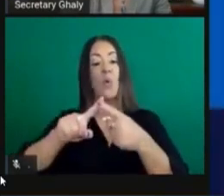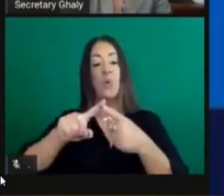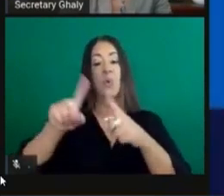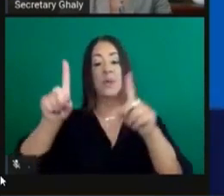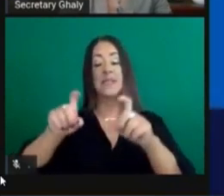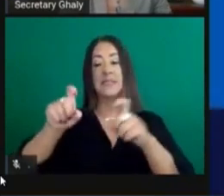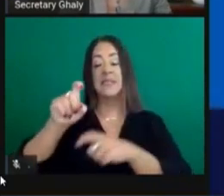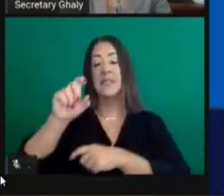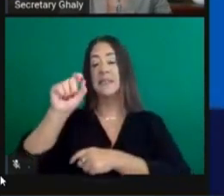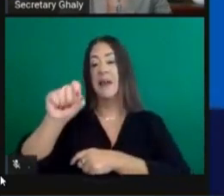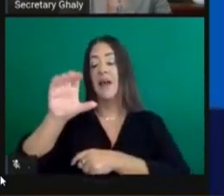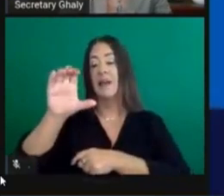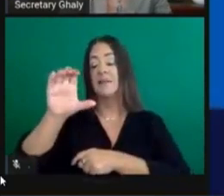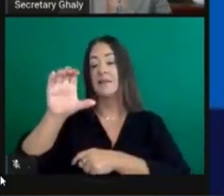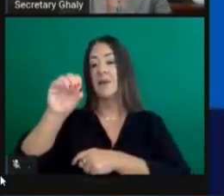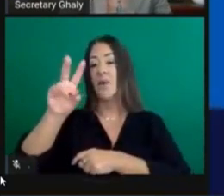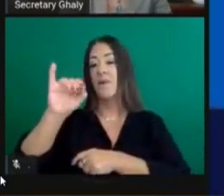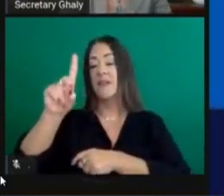WITHIN THE STATE OF CALIFORNIA.